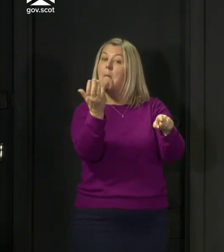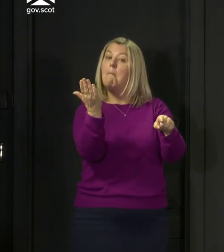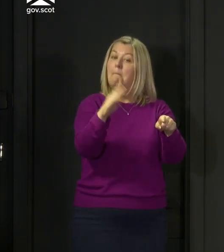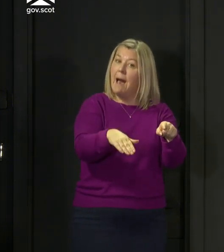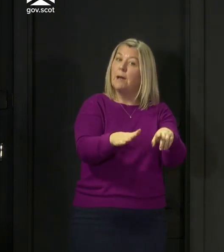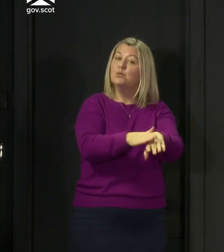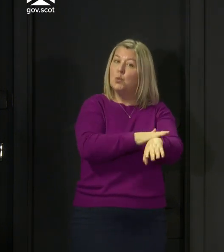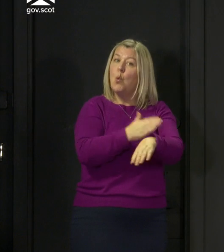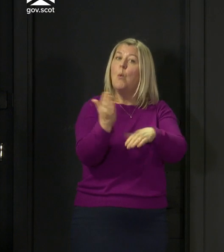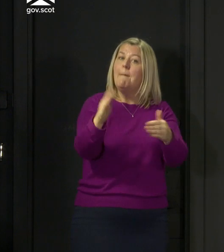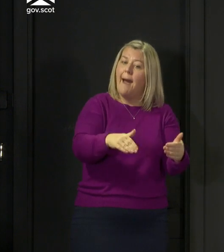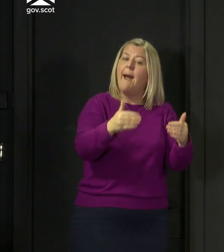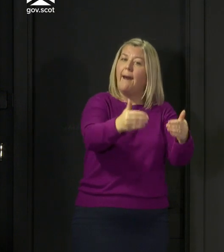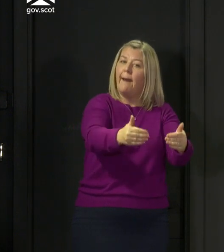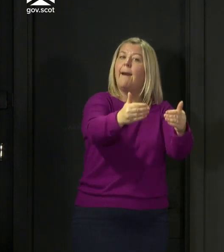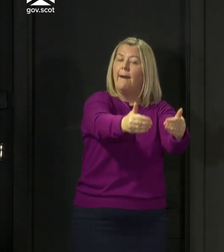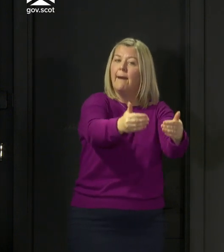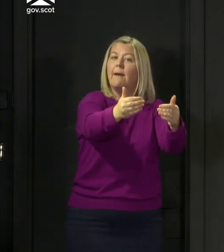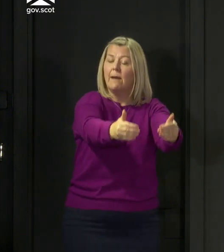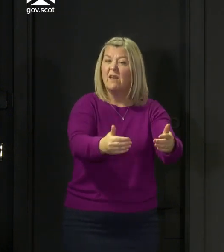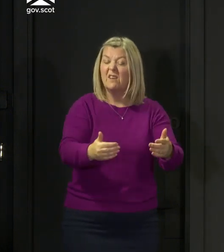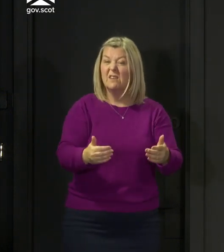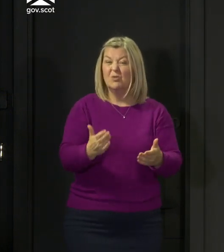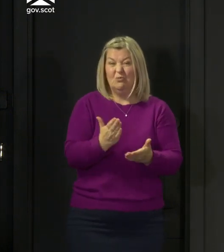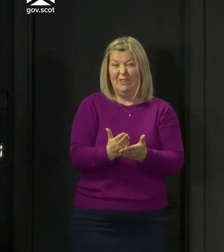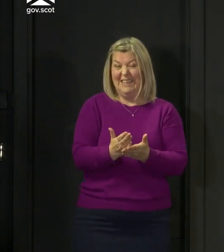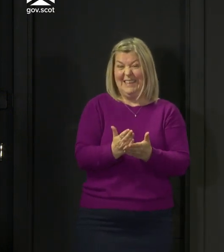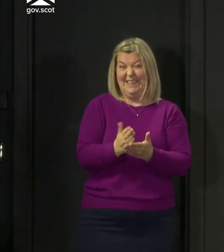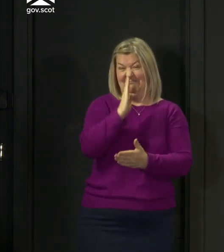In terms of the position of the Scottish Government, it has not changed, so from the outset here